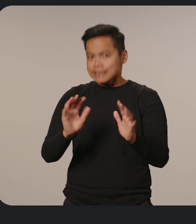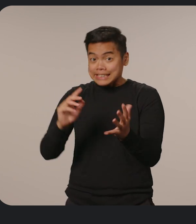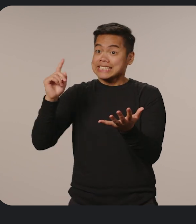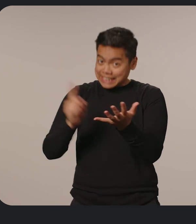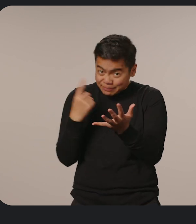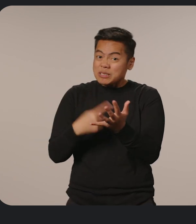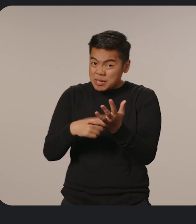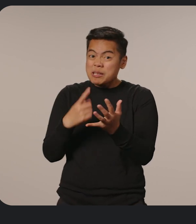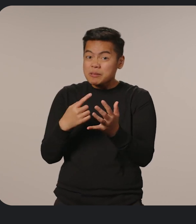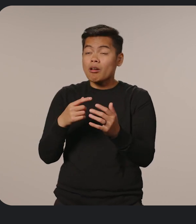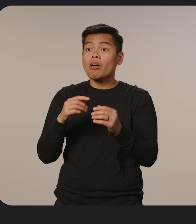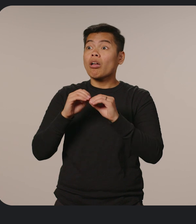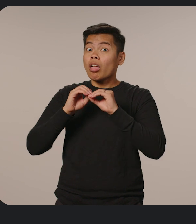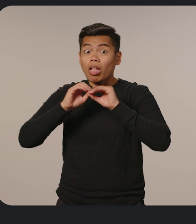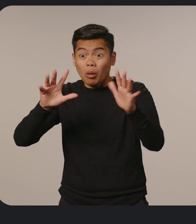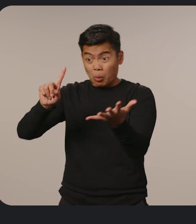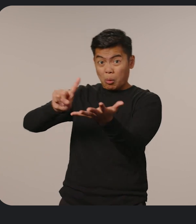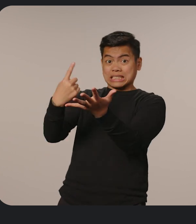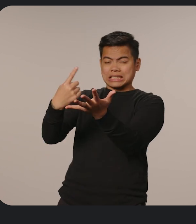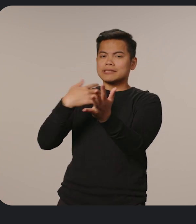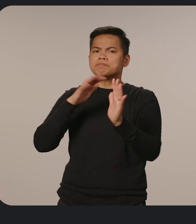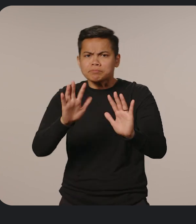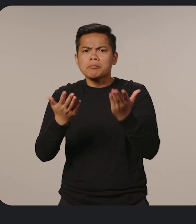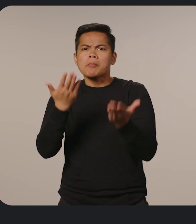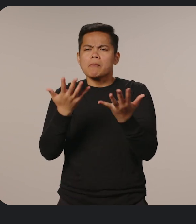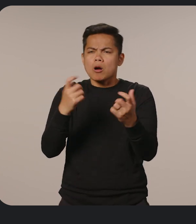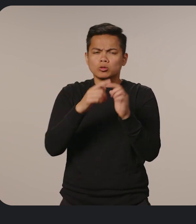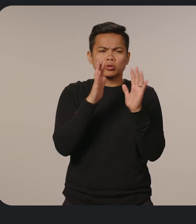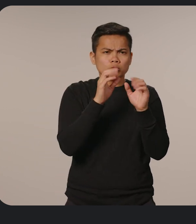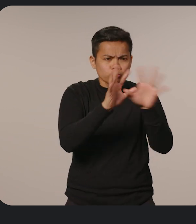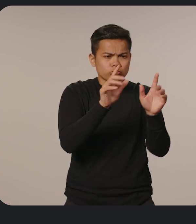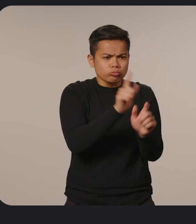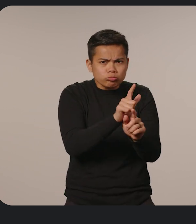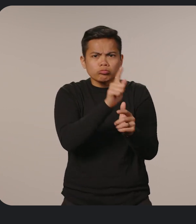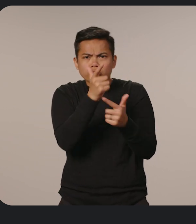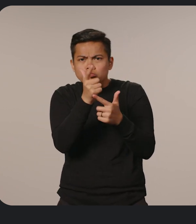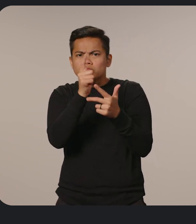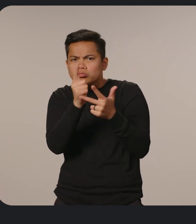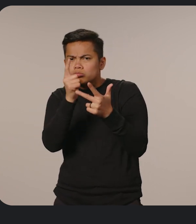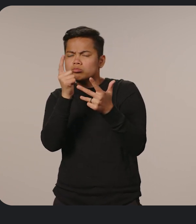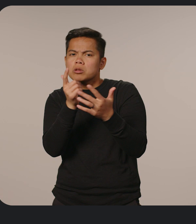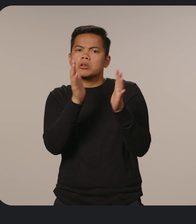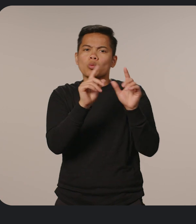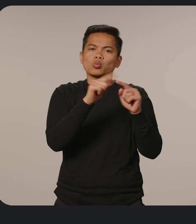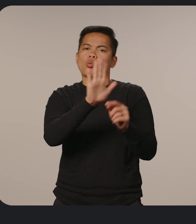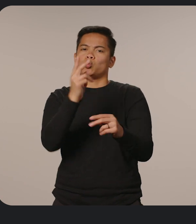sometimes instead of releasing all at once you may want to roll features of